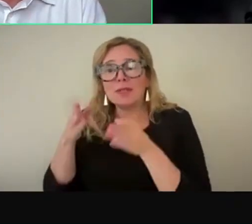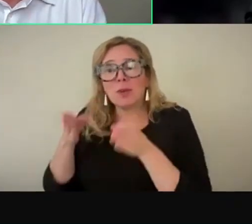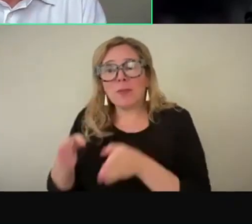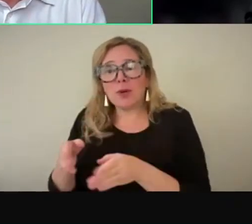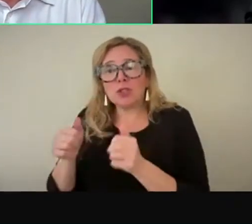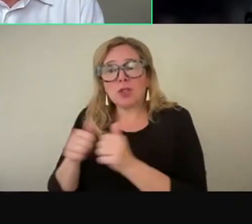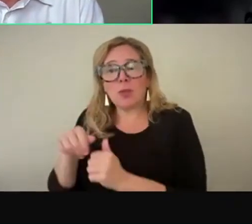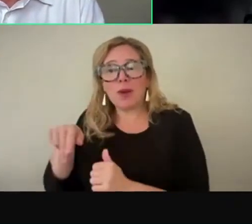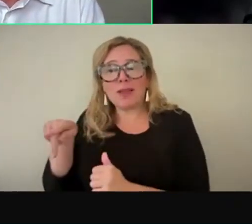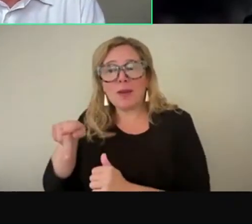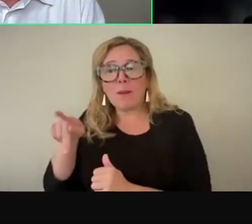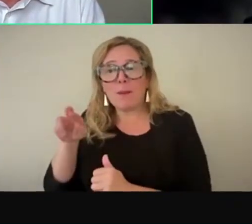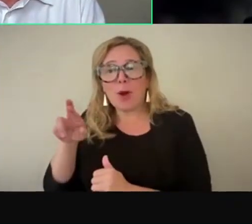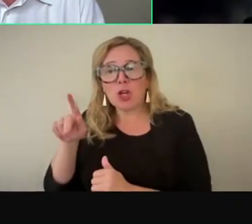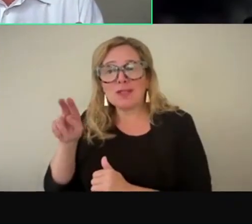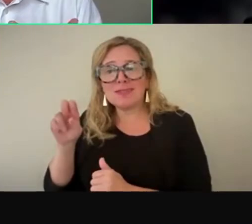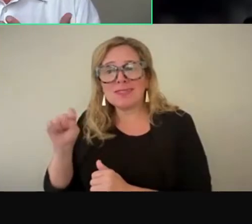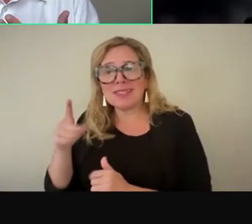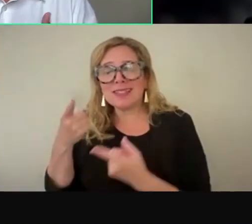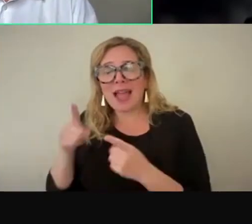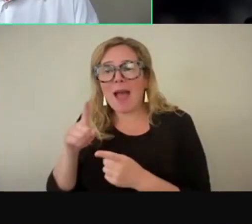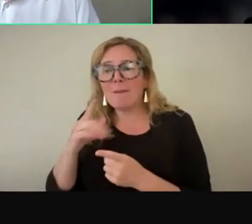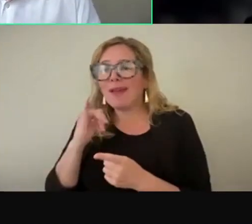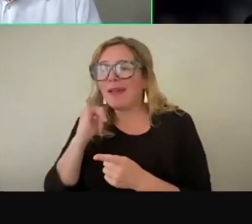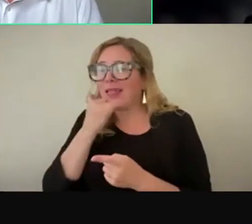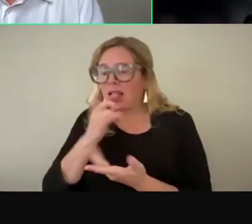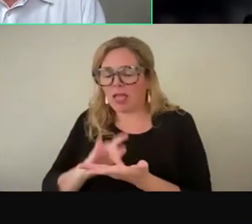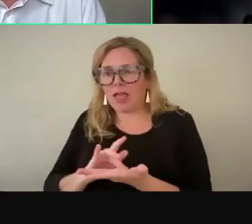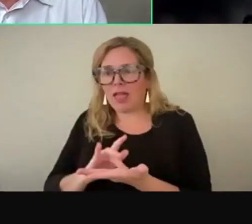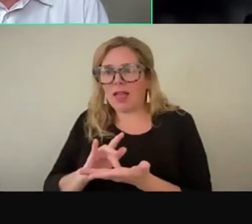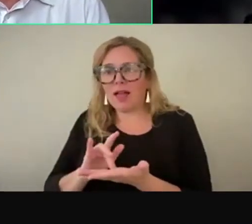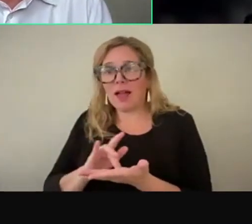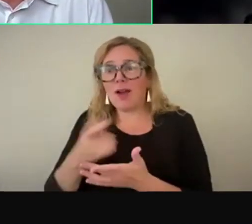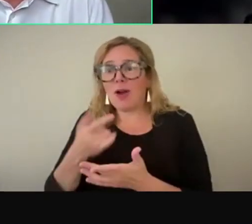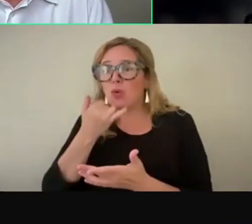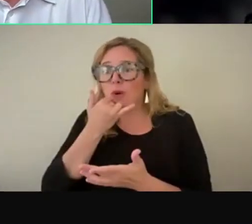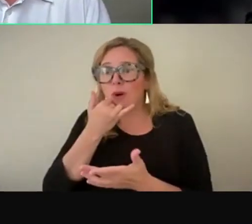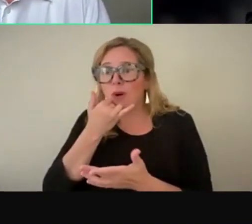was the case and then it gets locked up. These are things that you would never, ever imagine.